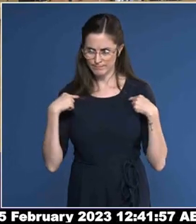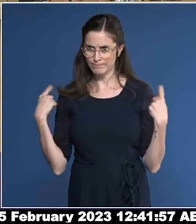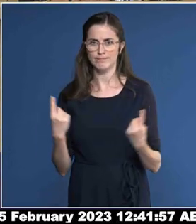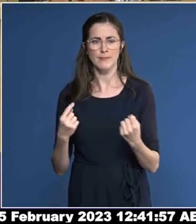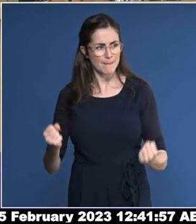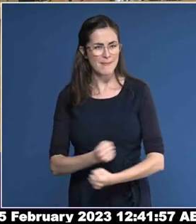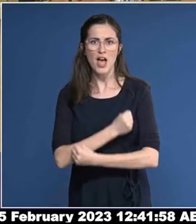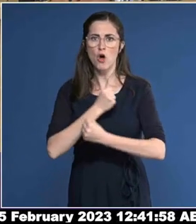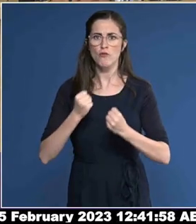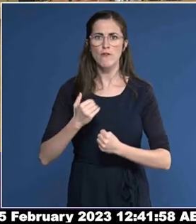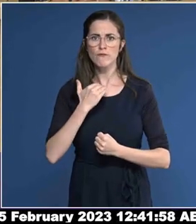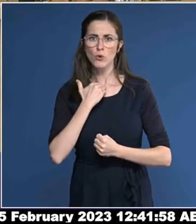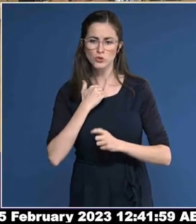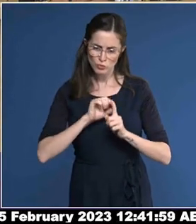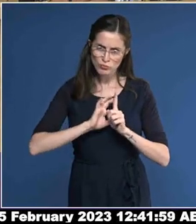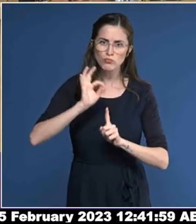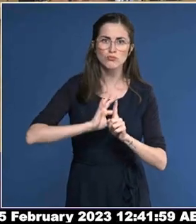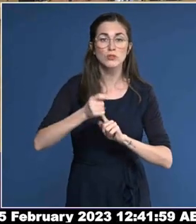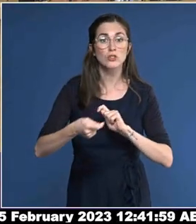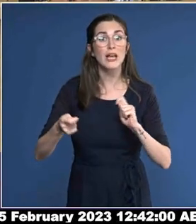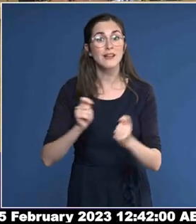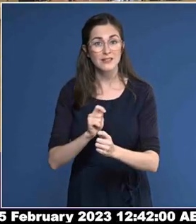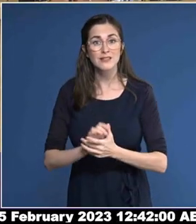Our organisational mission is to create an inclusive world.